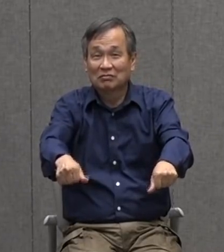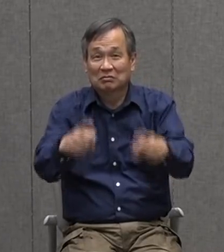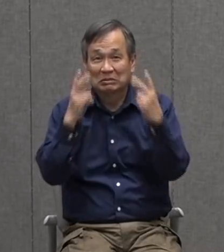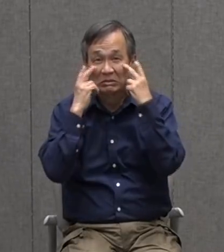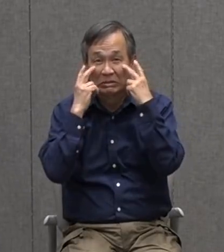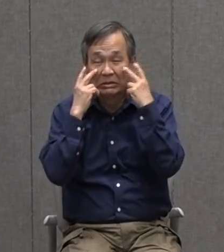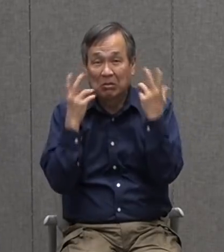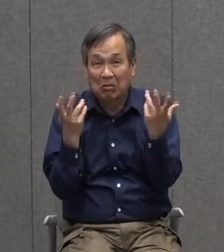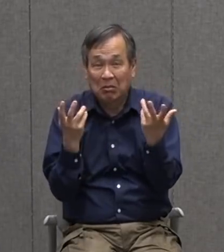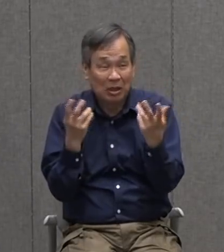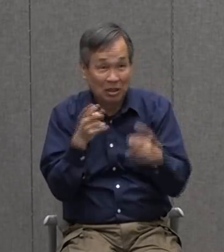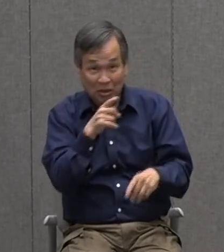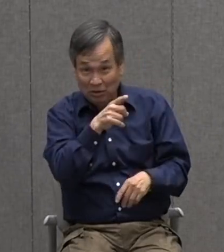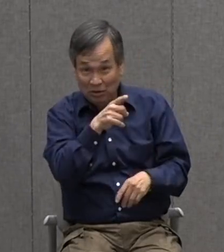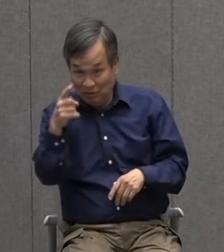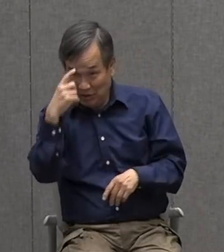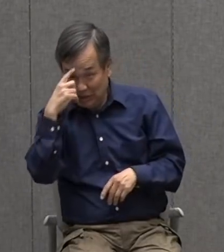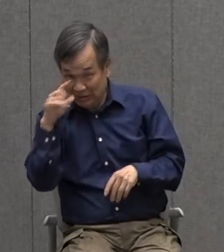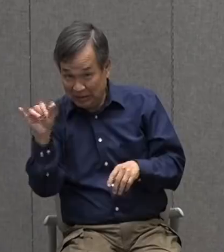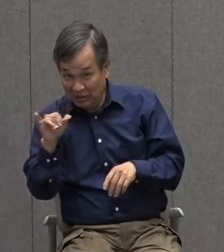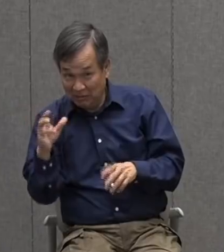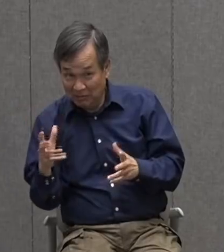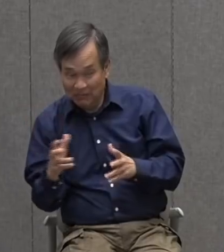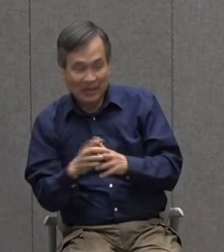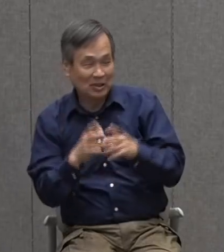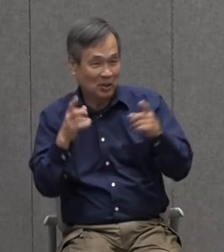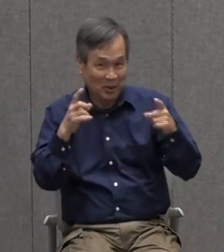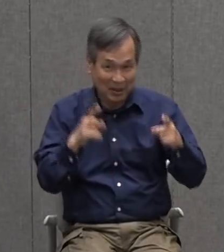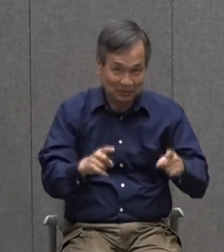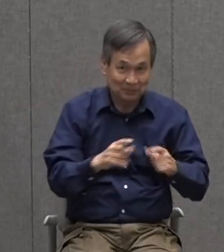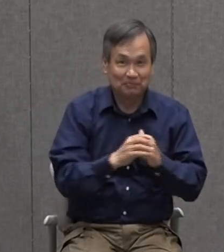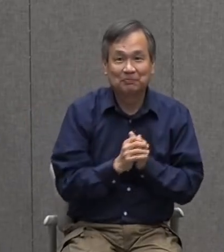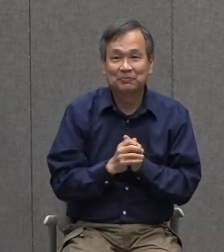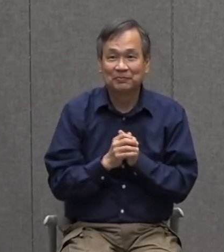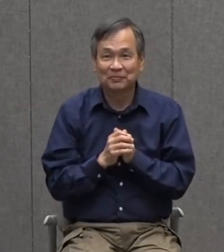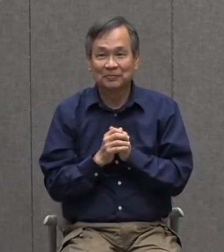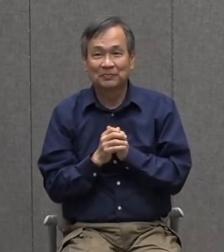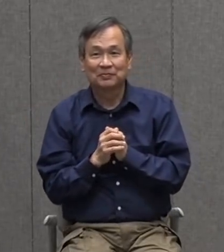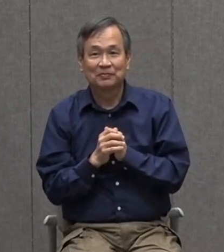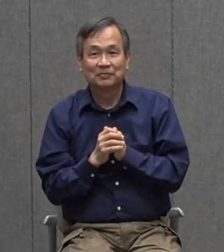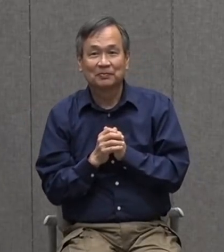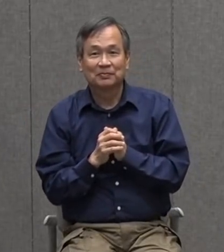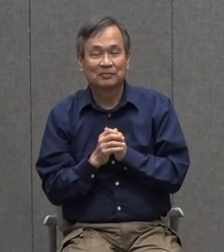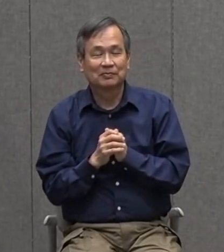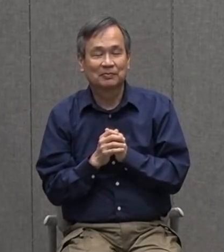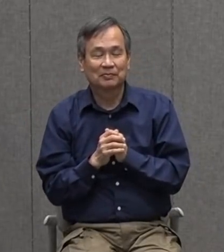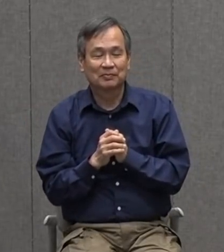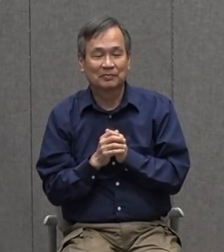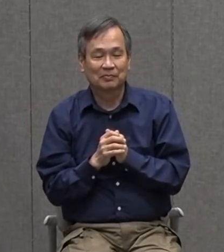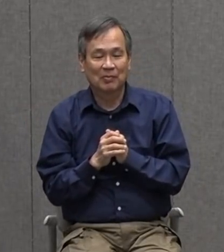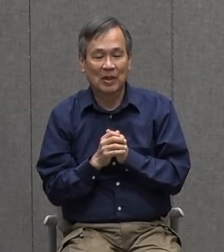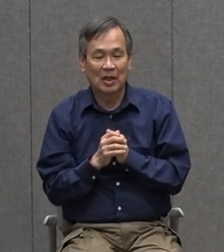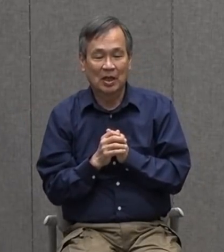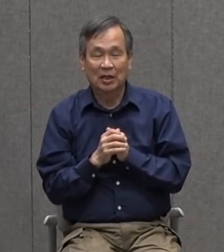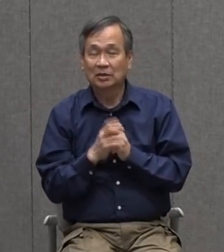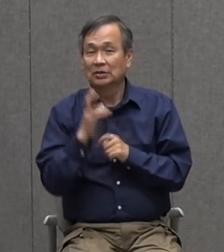Right it did happen. So let us go and see if what's happening now.